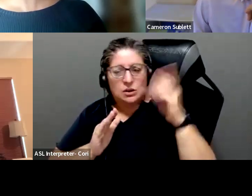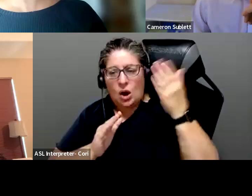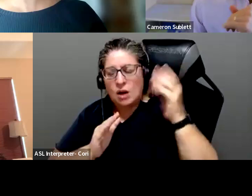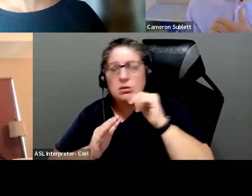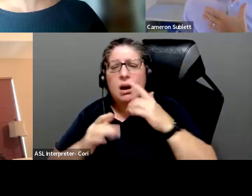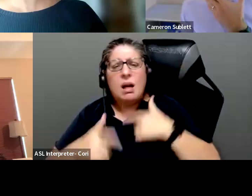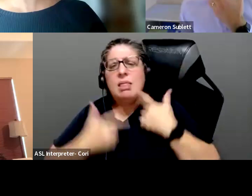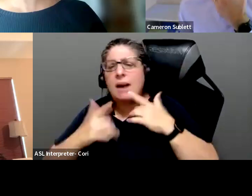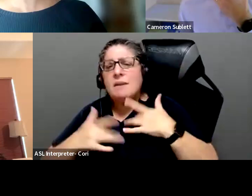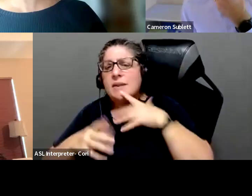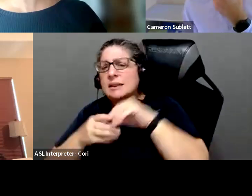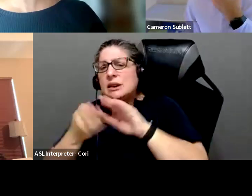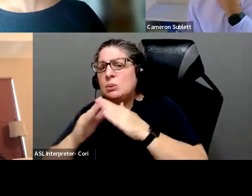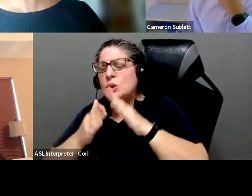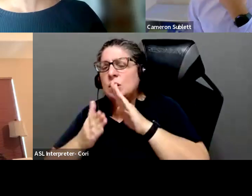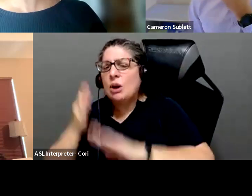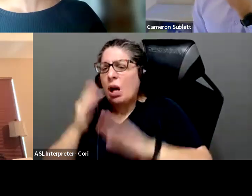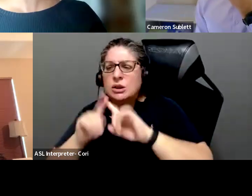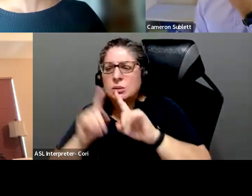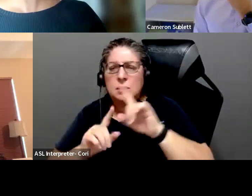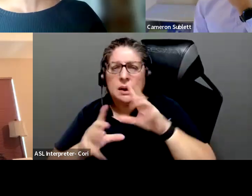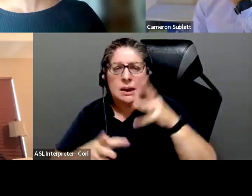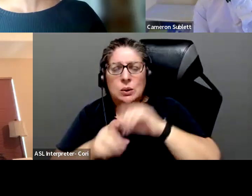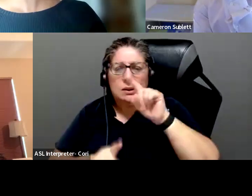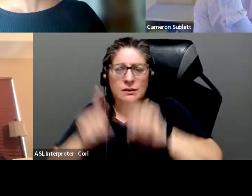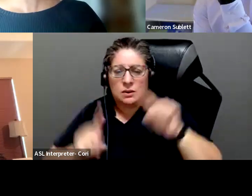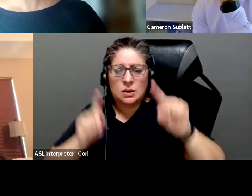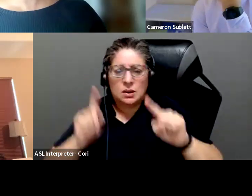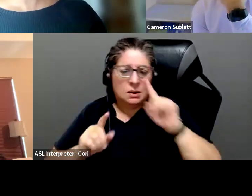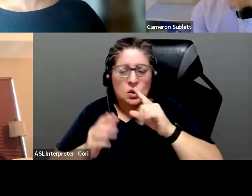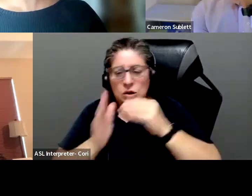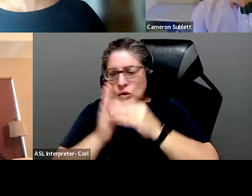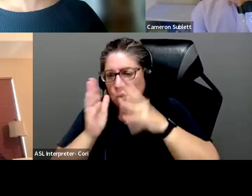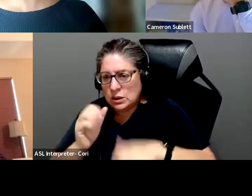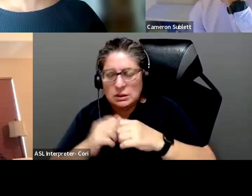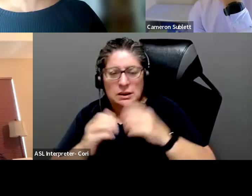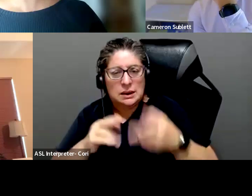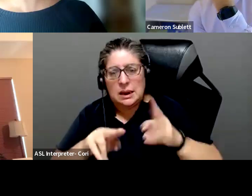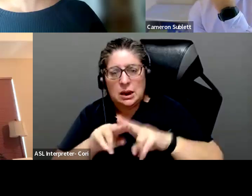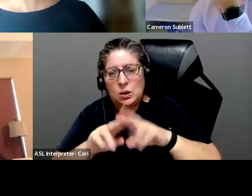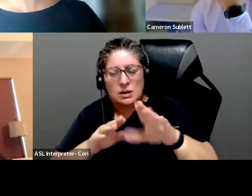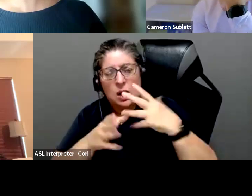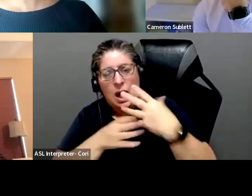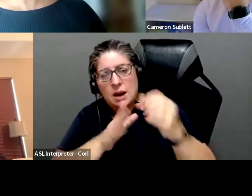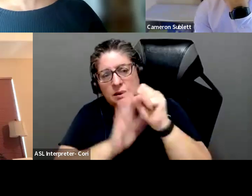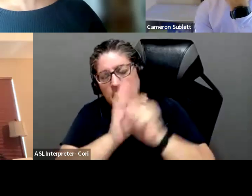In our community college but could increase the diversity of role models for students? It also increase their out-of-state curiosity?